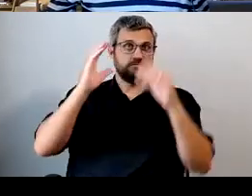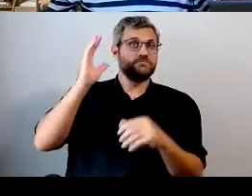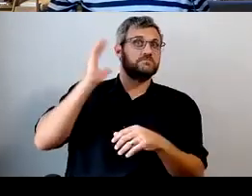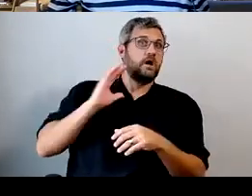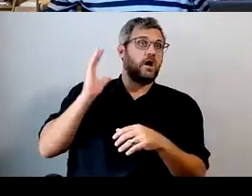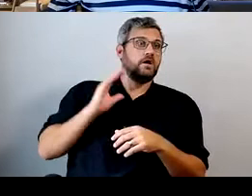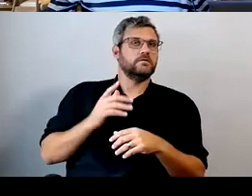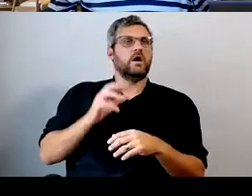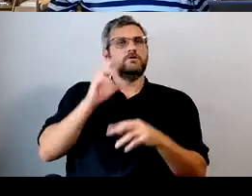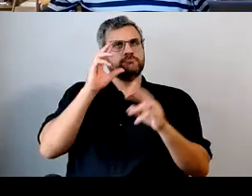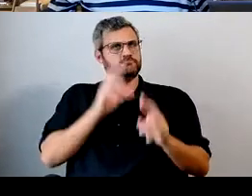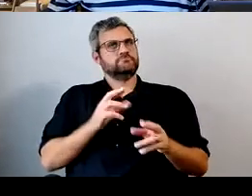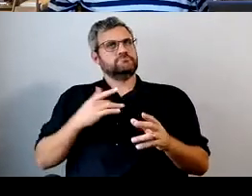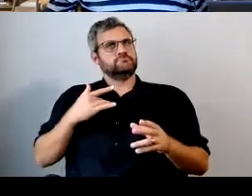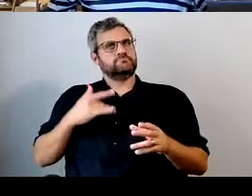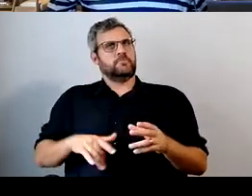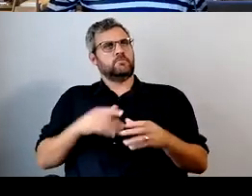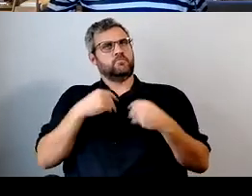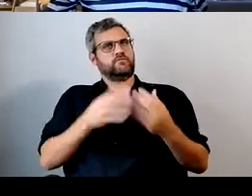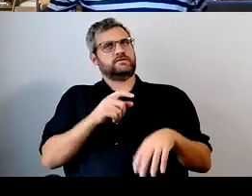and providing some time like Jason mentioned.